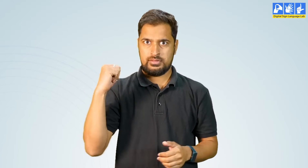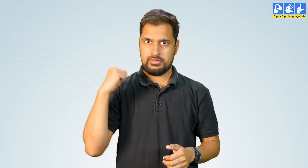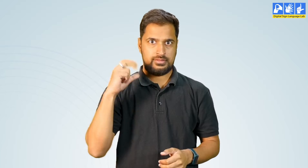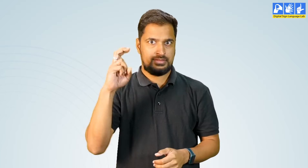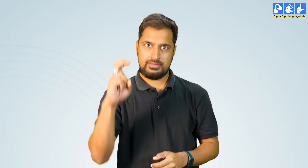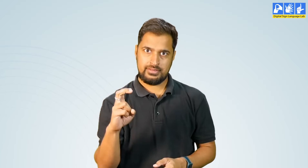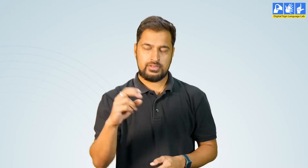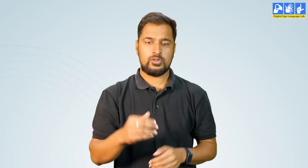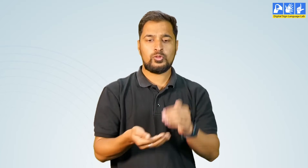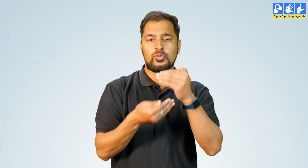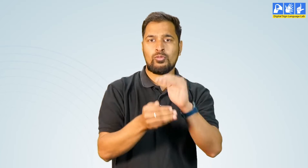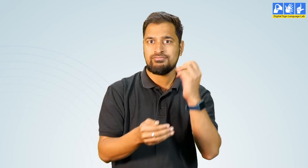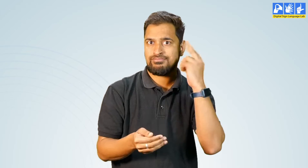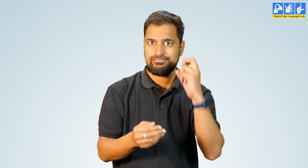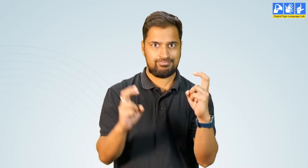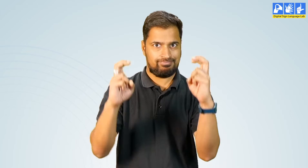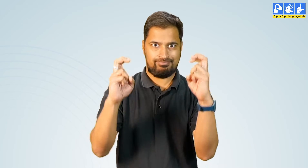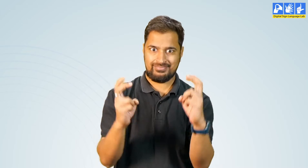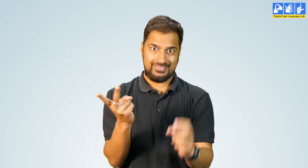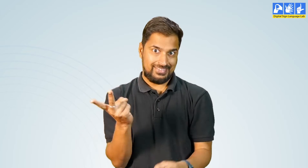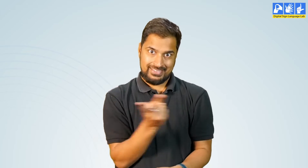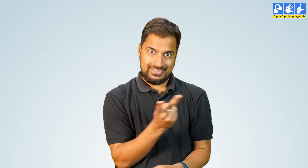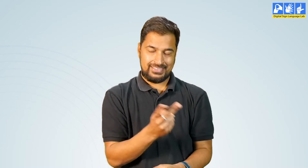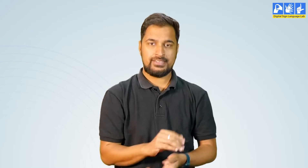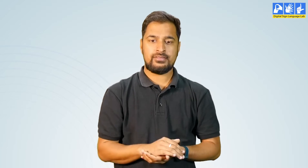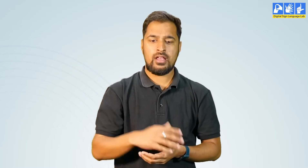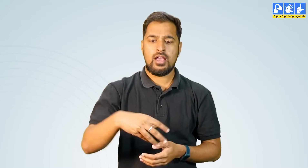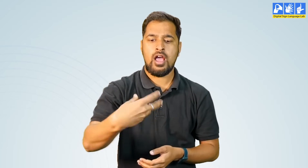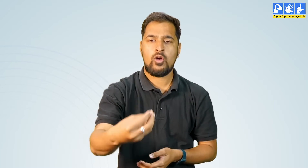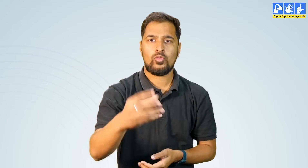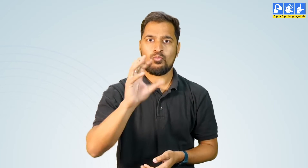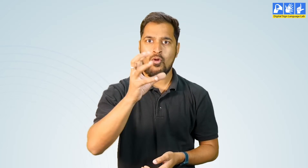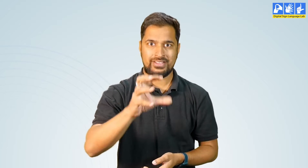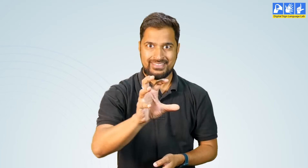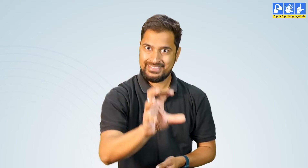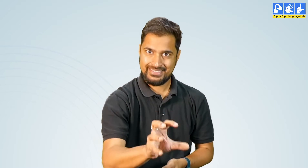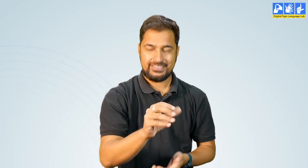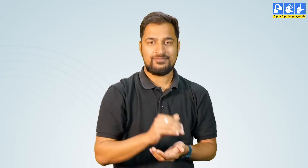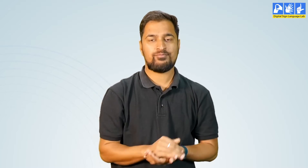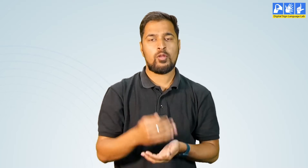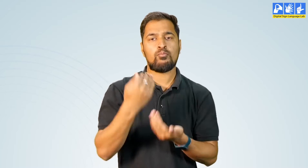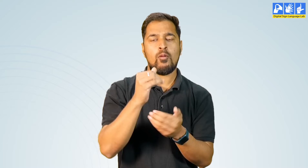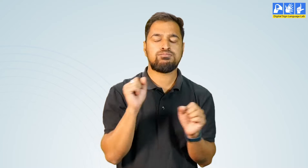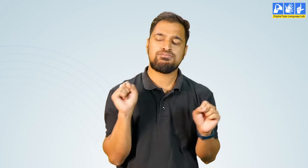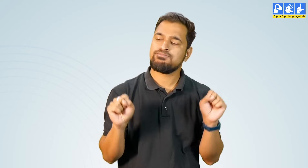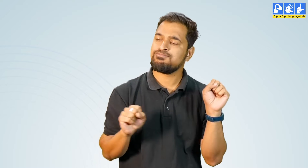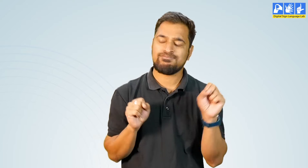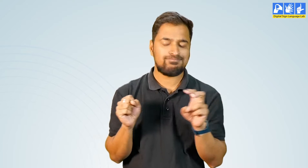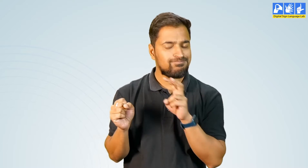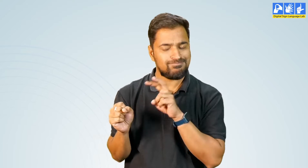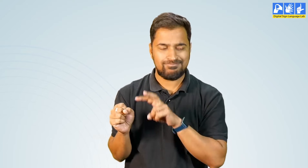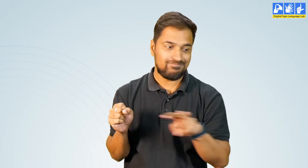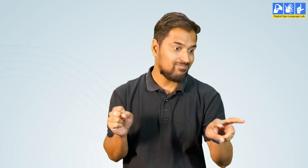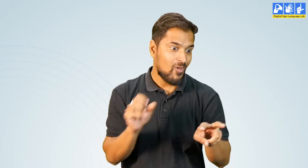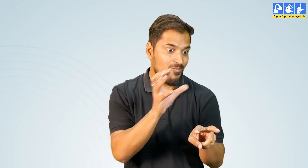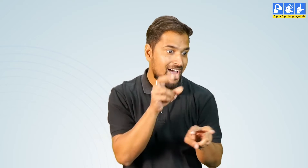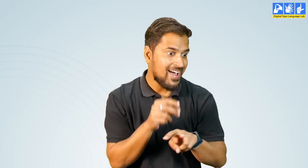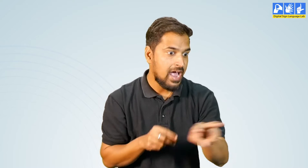Hearing mother and baby seated facing each other and off to the side there is a ball. The baby looks at the ball